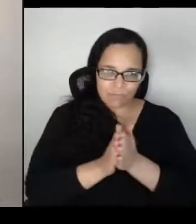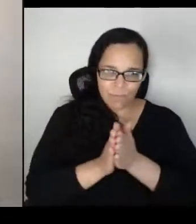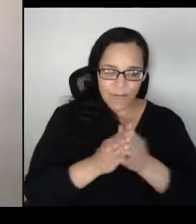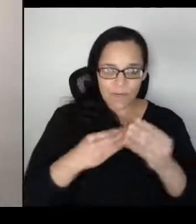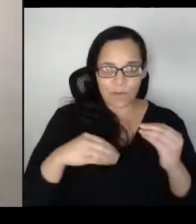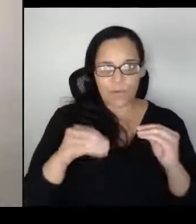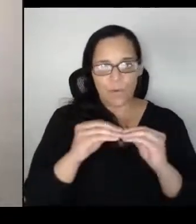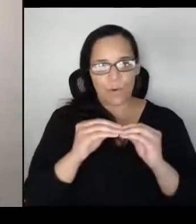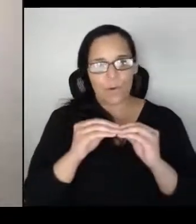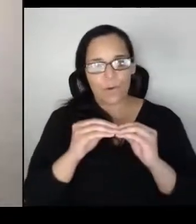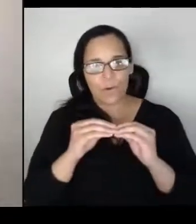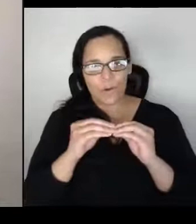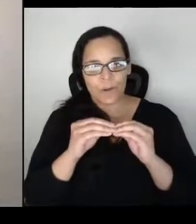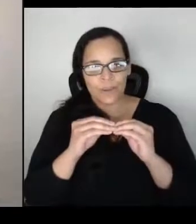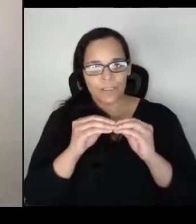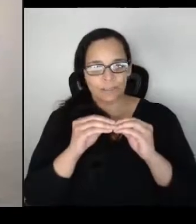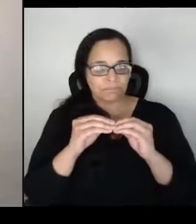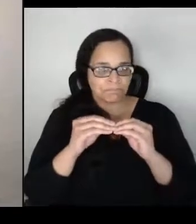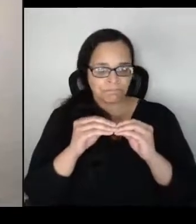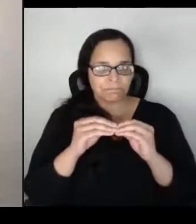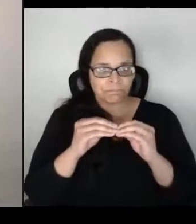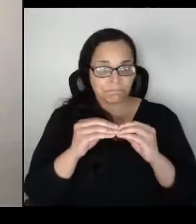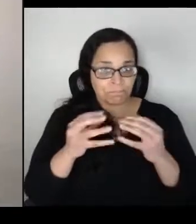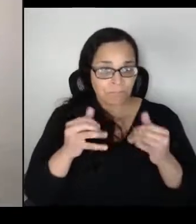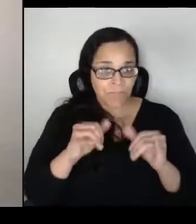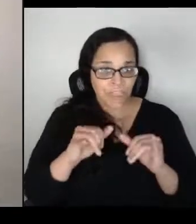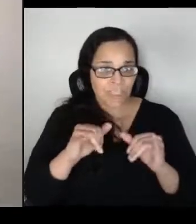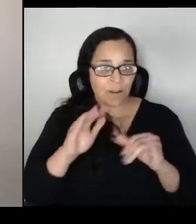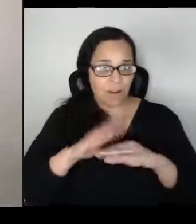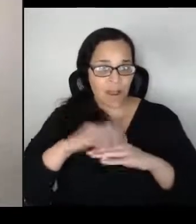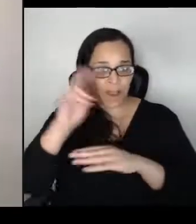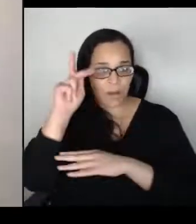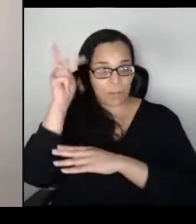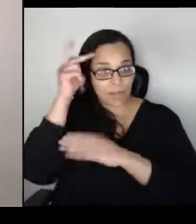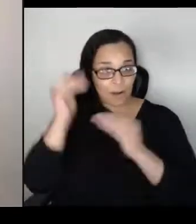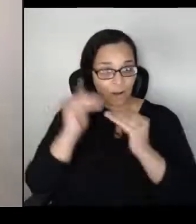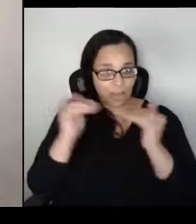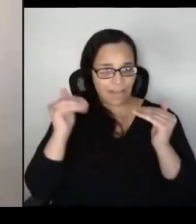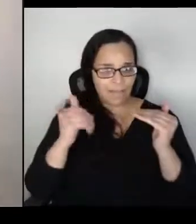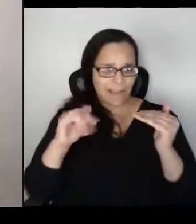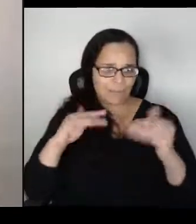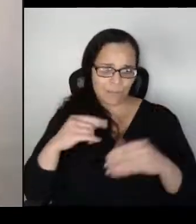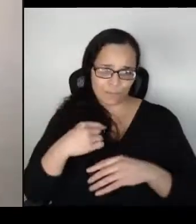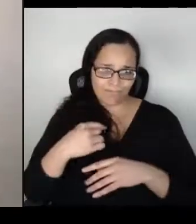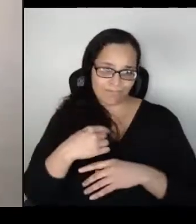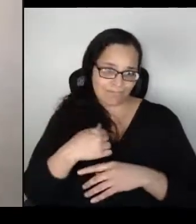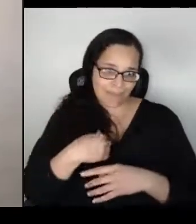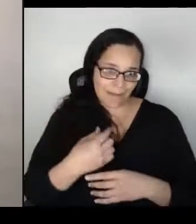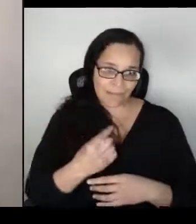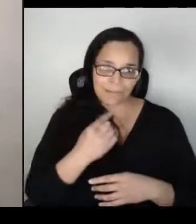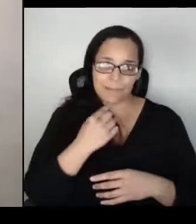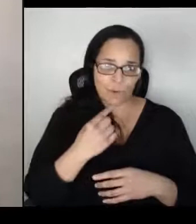even though I think on a political level, I'm really disappointed and discouraged, you know,